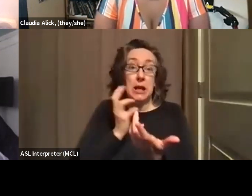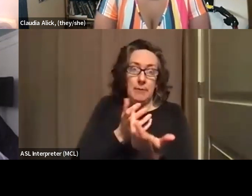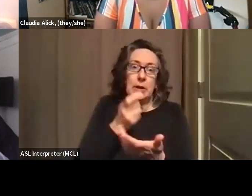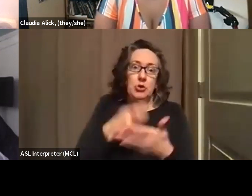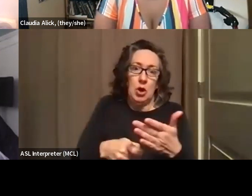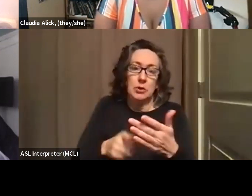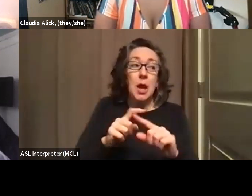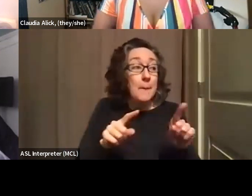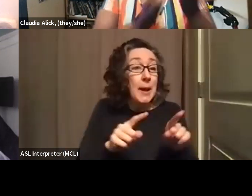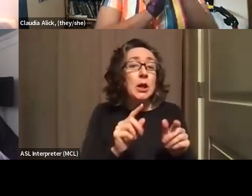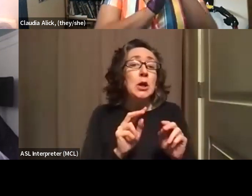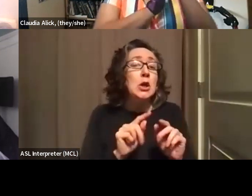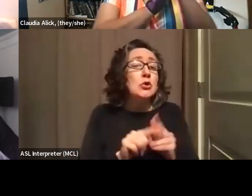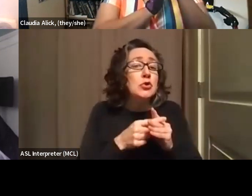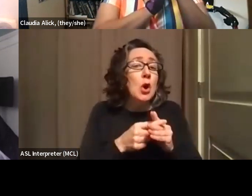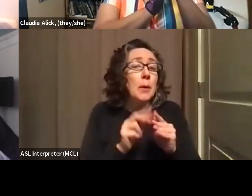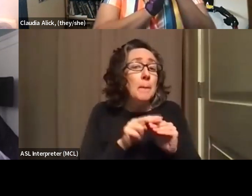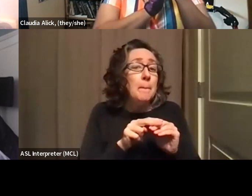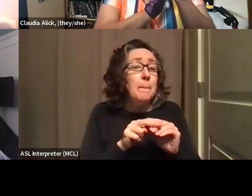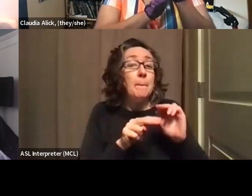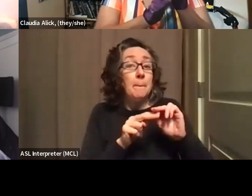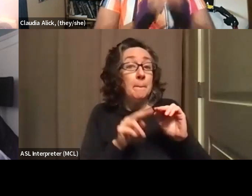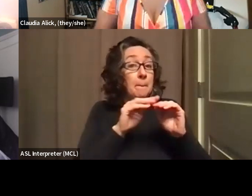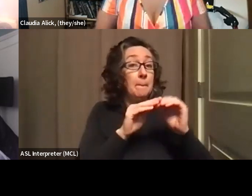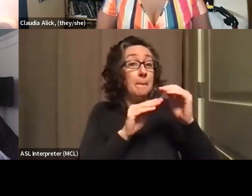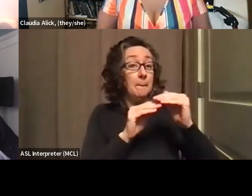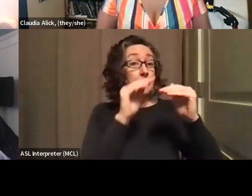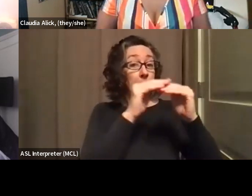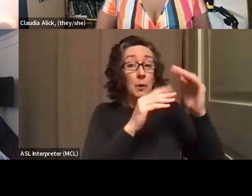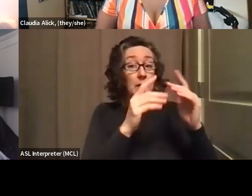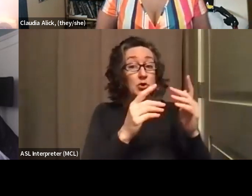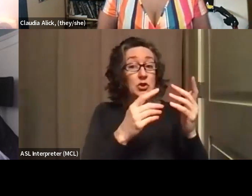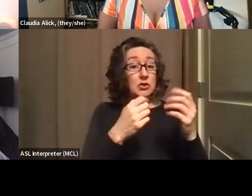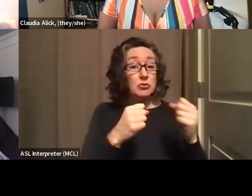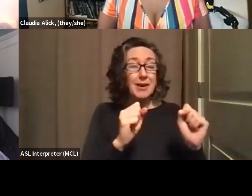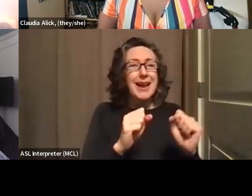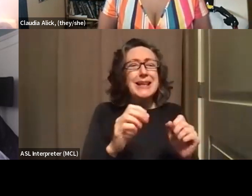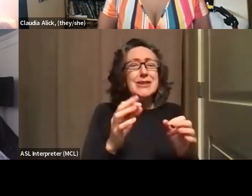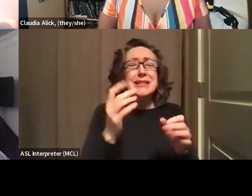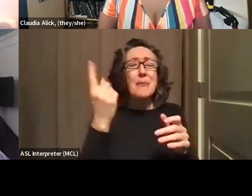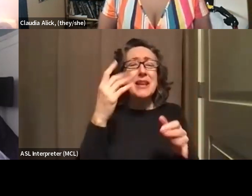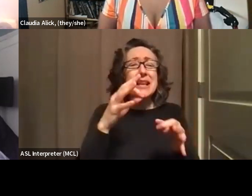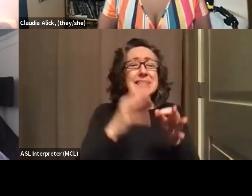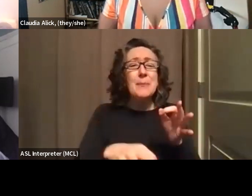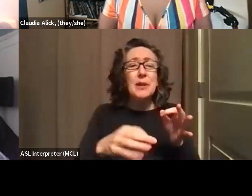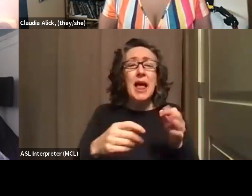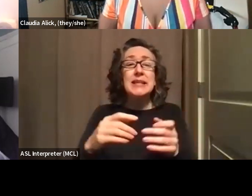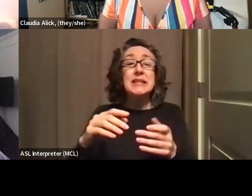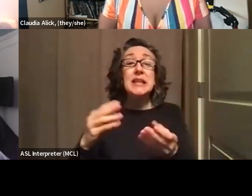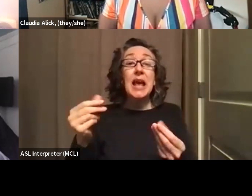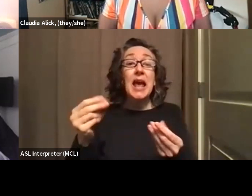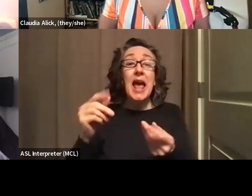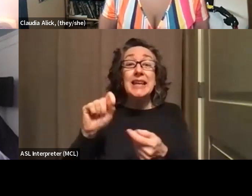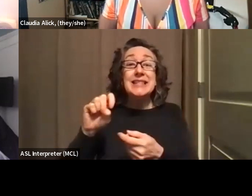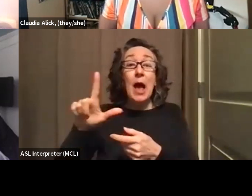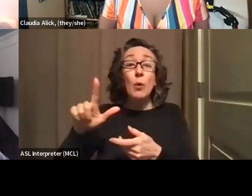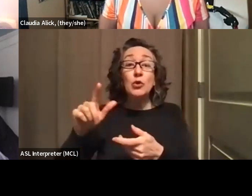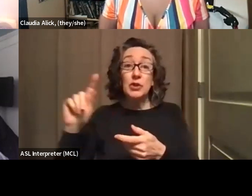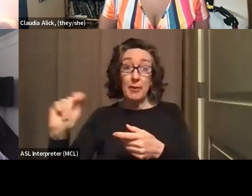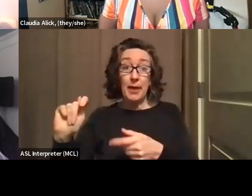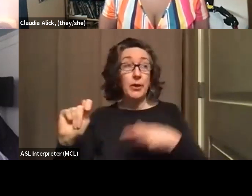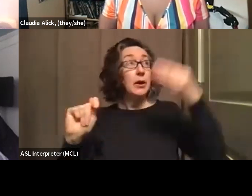If it's just moving the towels into the restroom, that takes somebody ten minutes.